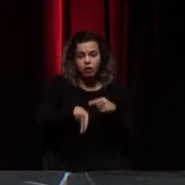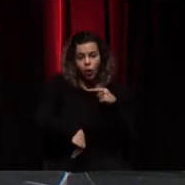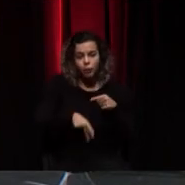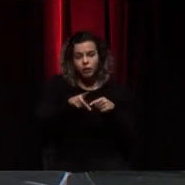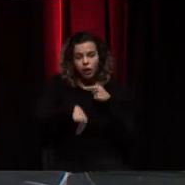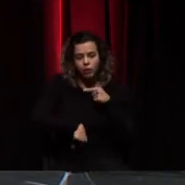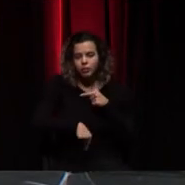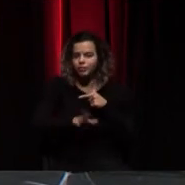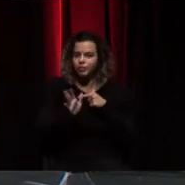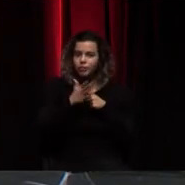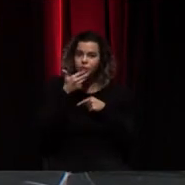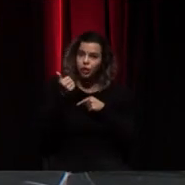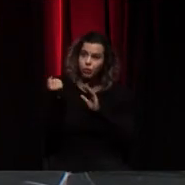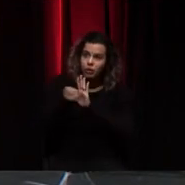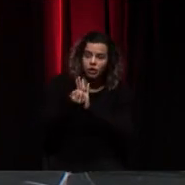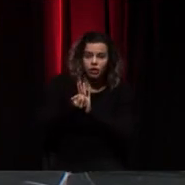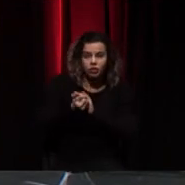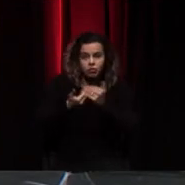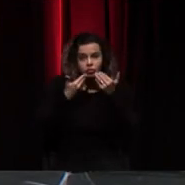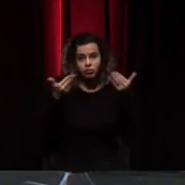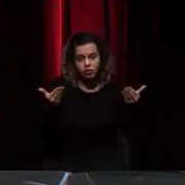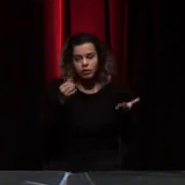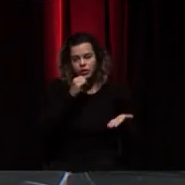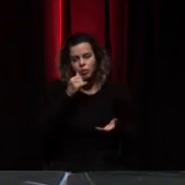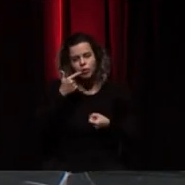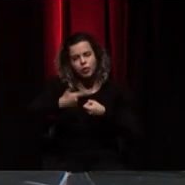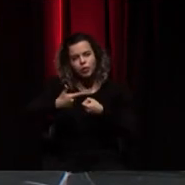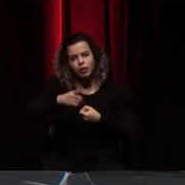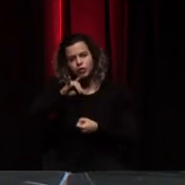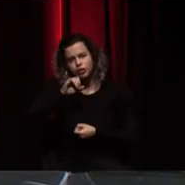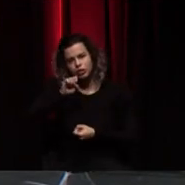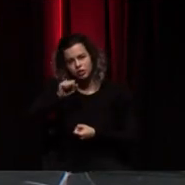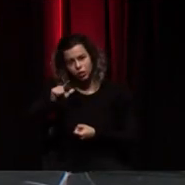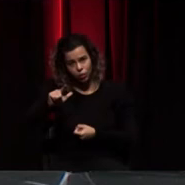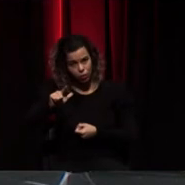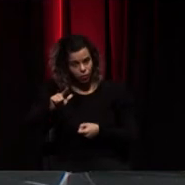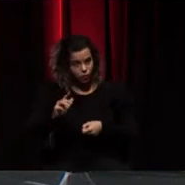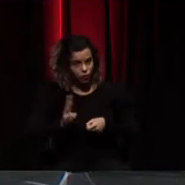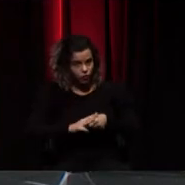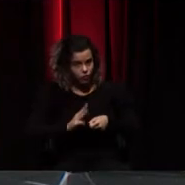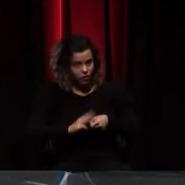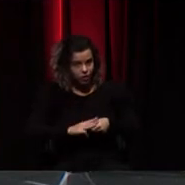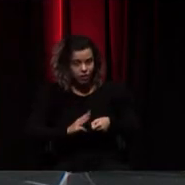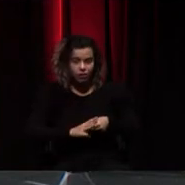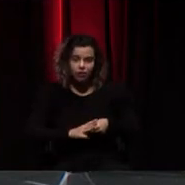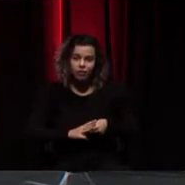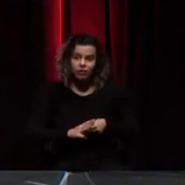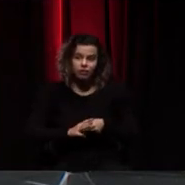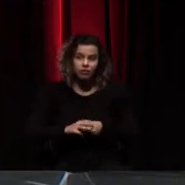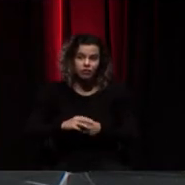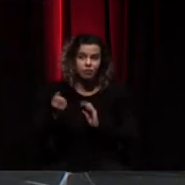A scandal like that of Volkswagen and diesel oil is a gigantic problem.